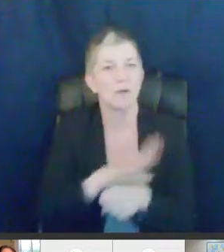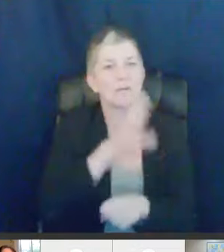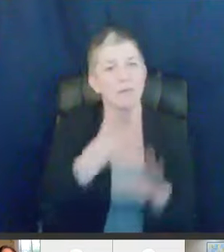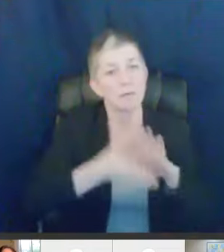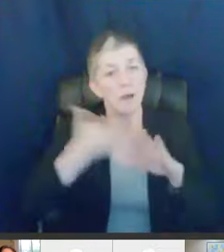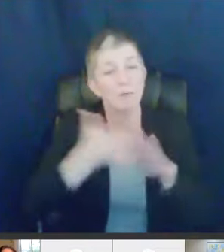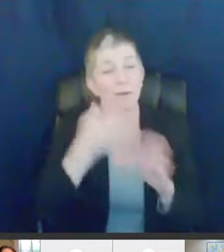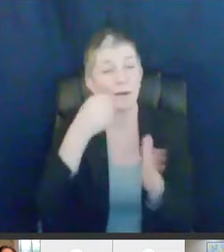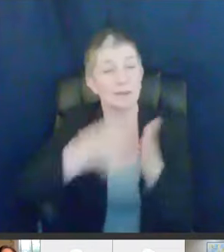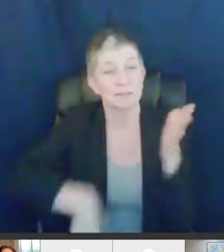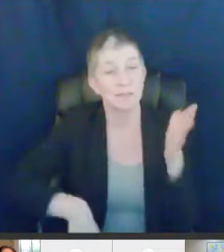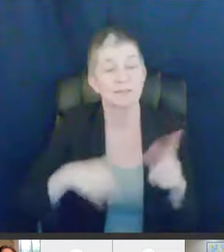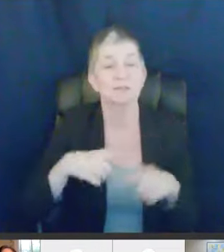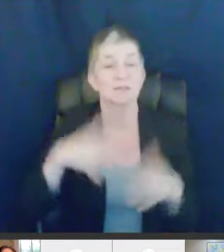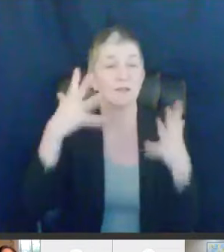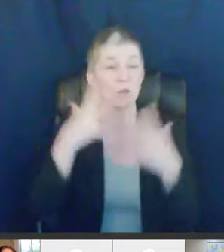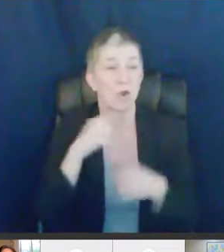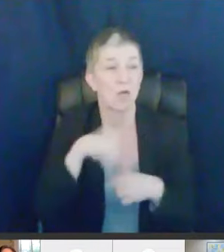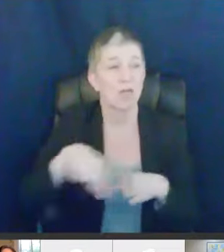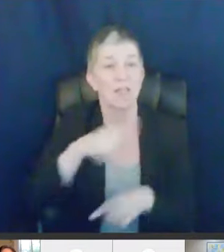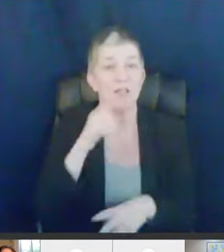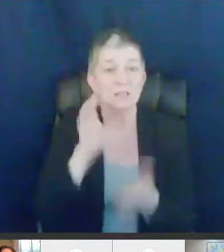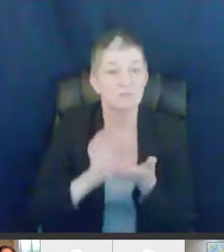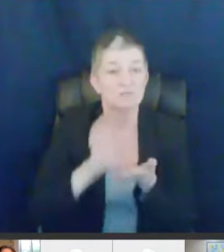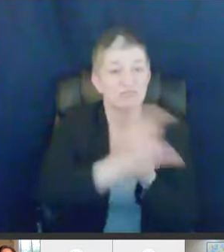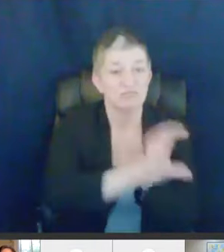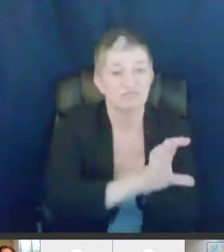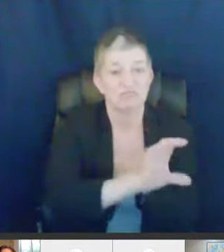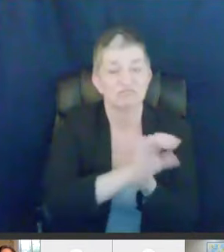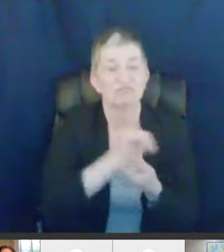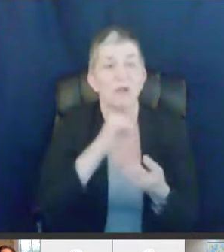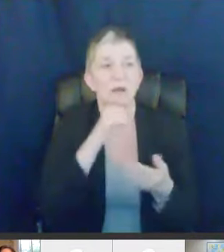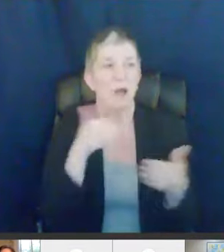unfortunately these reimbursements often do close to the actual cost needed to